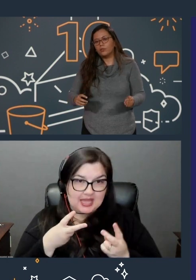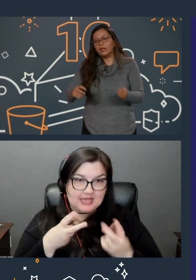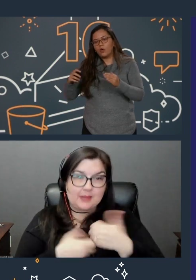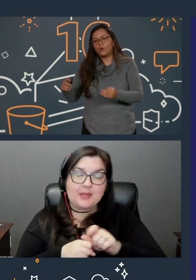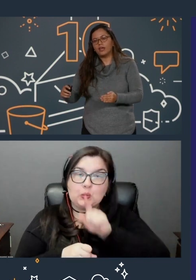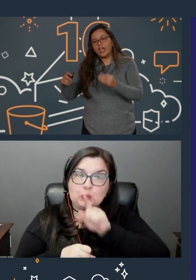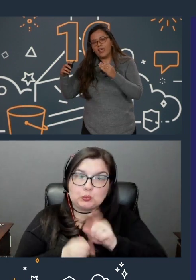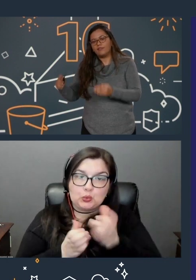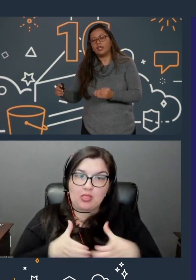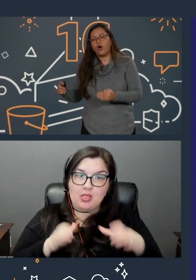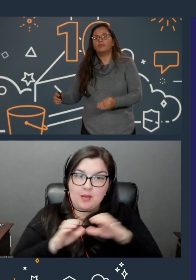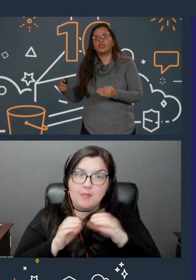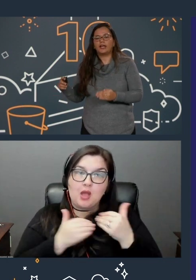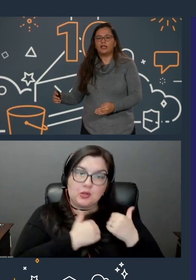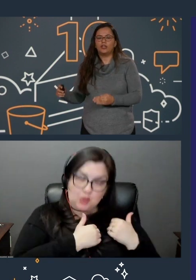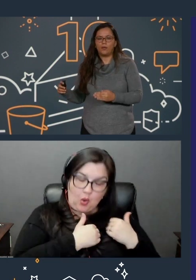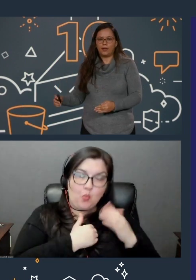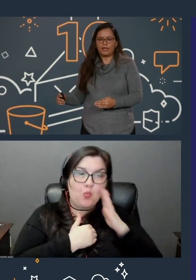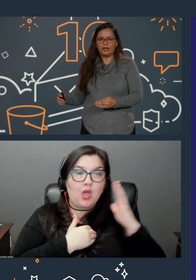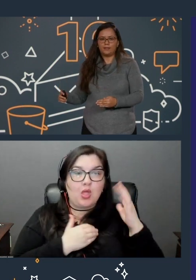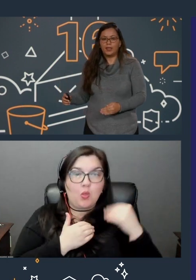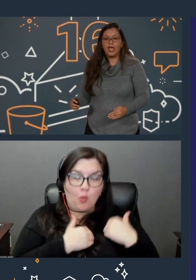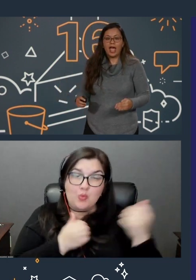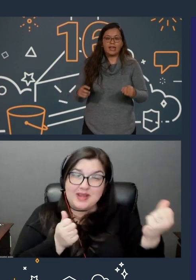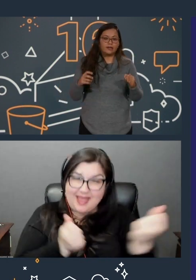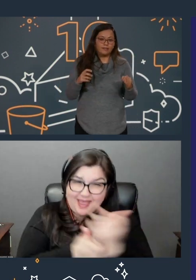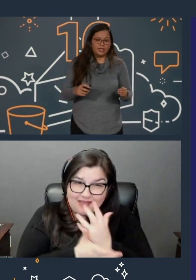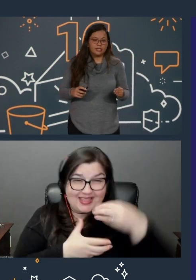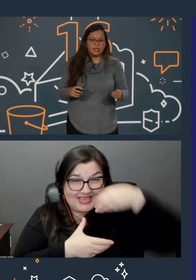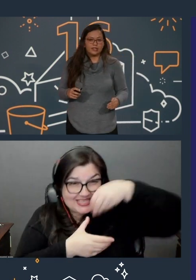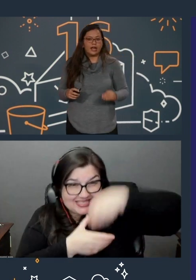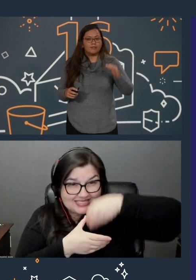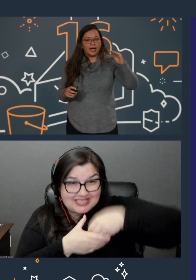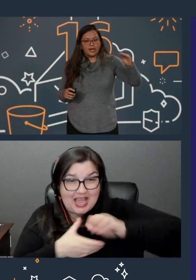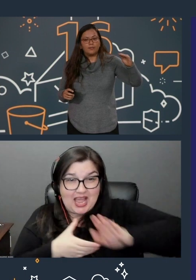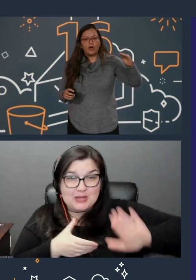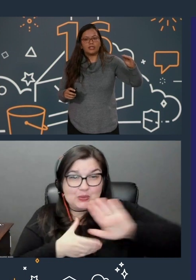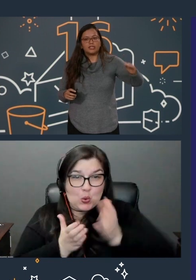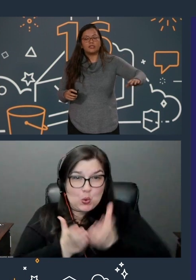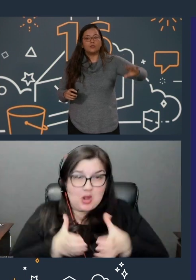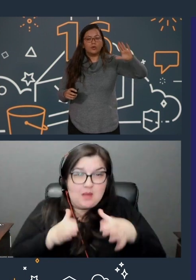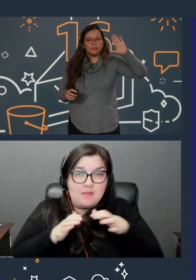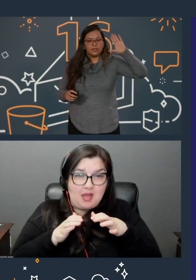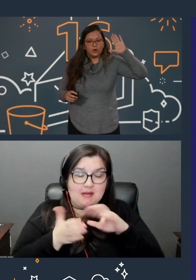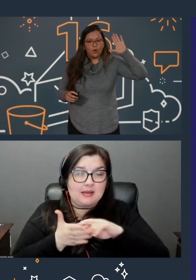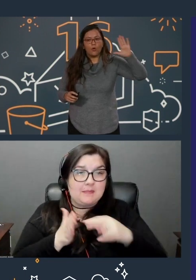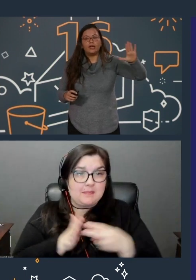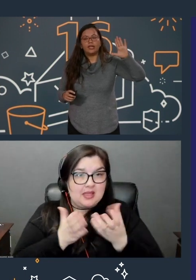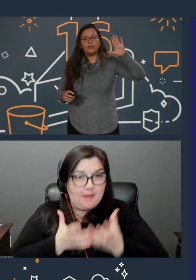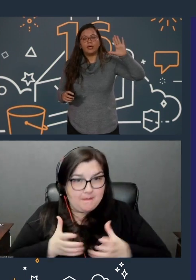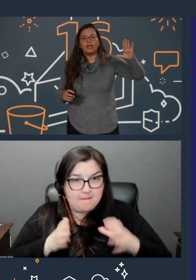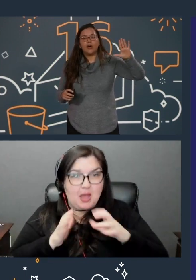will own every object in your bucket. And it means that bucket policies will be the only way